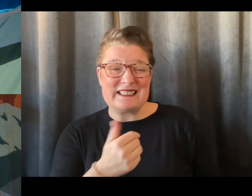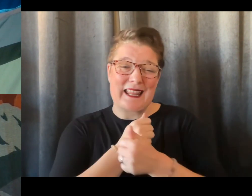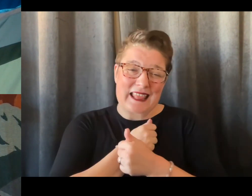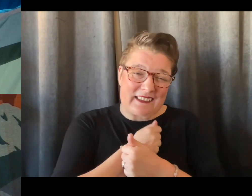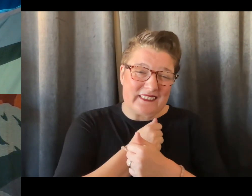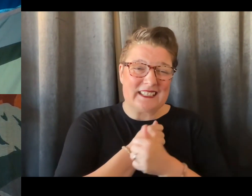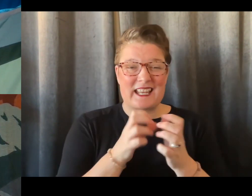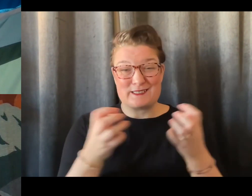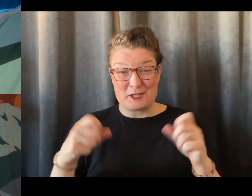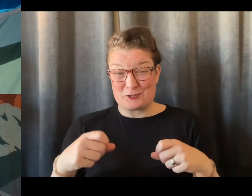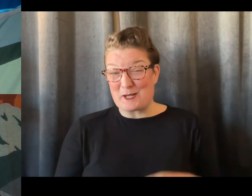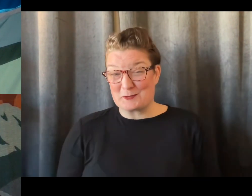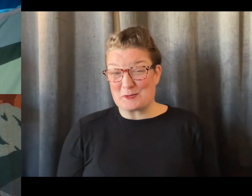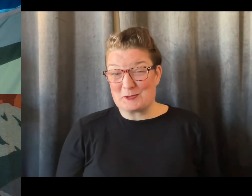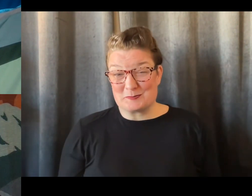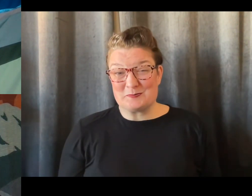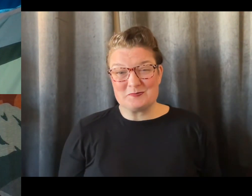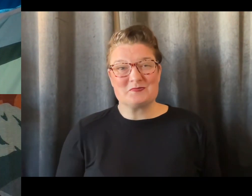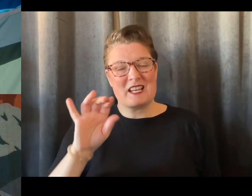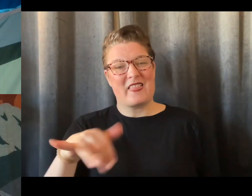And that's a good preview of the Elul conversation that we'll have.